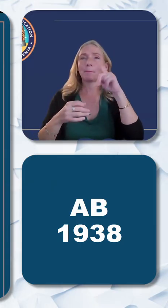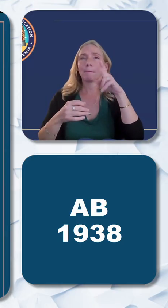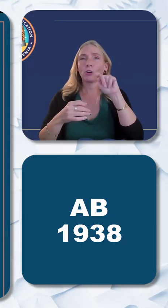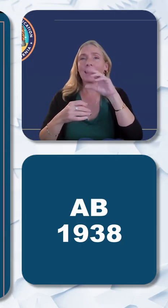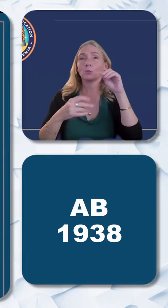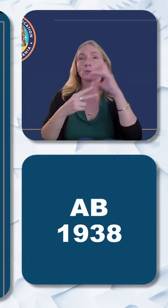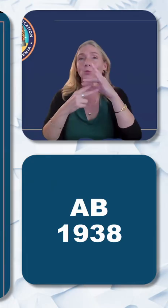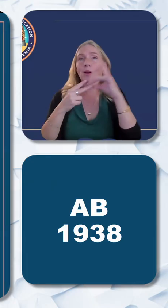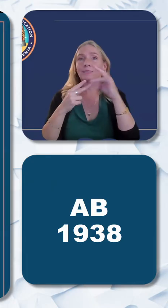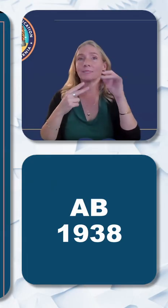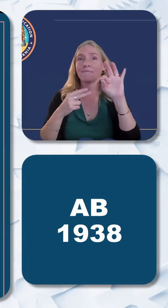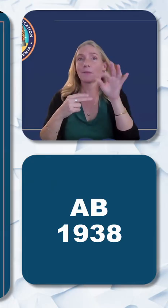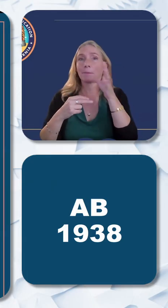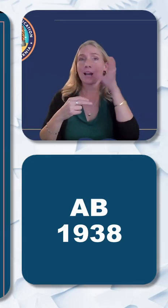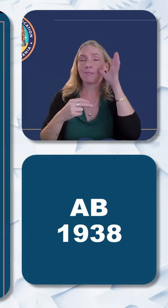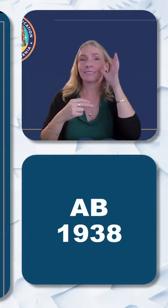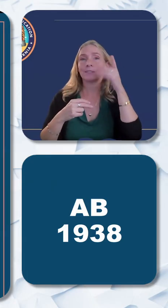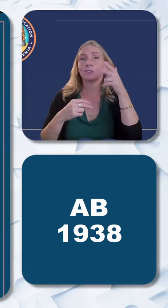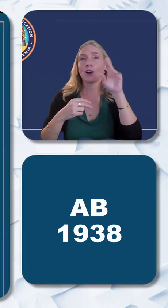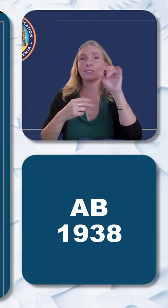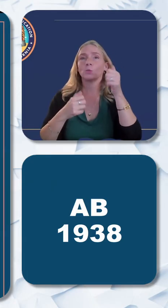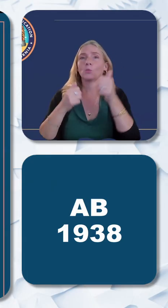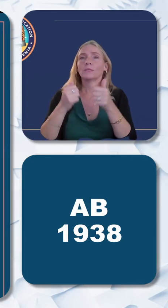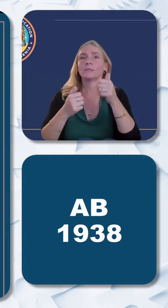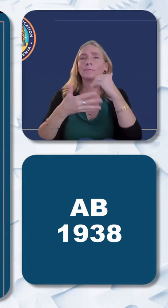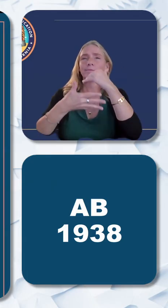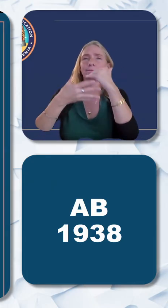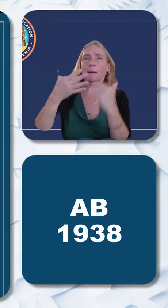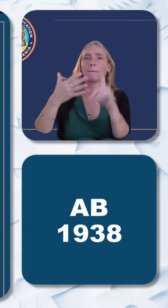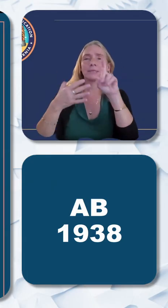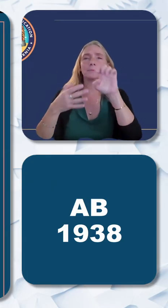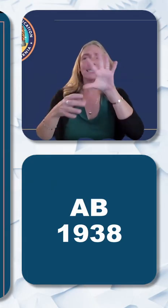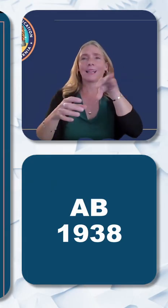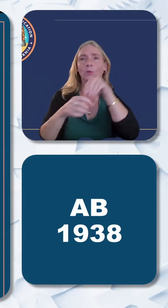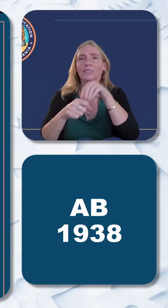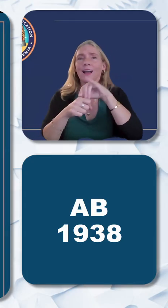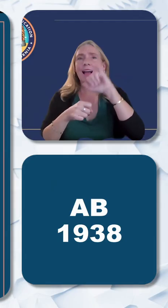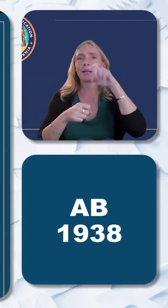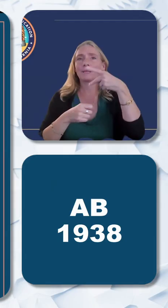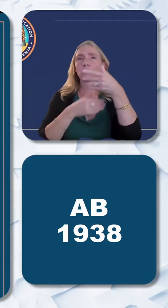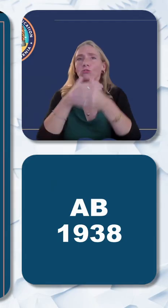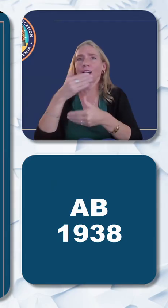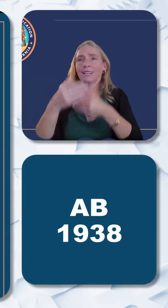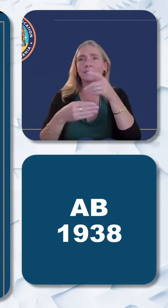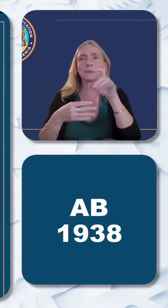I'll read the question. When involving or respecting input and choice of parents and guardians,